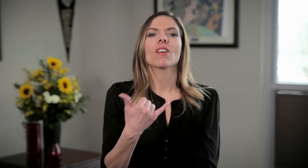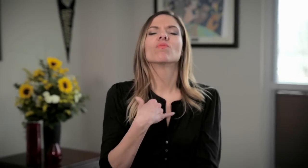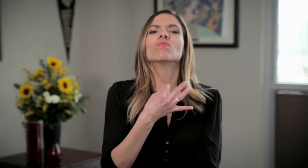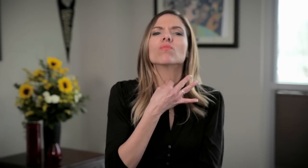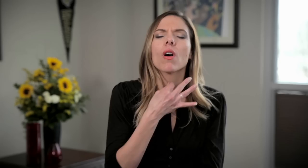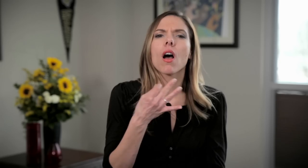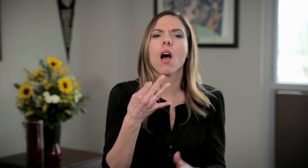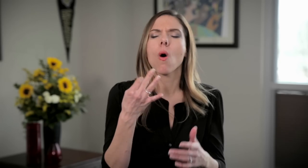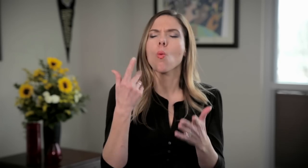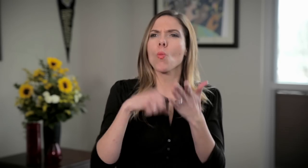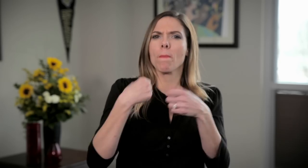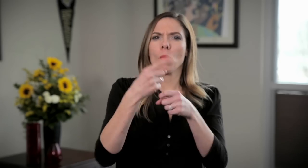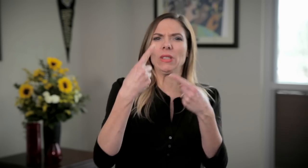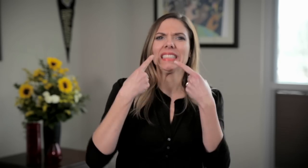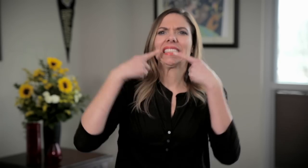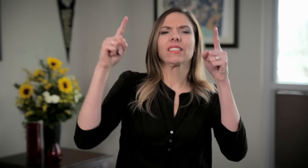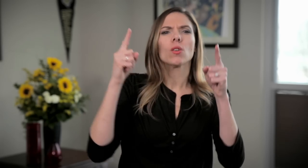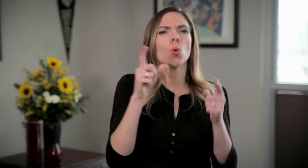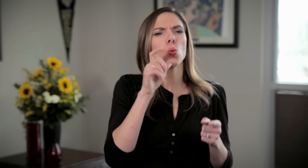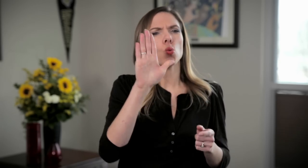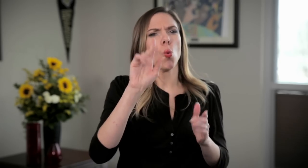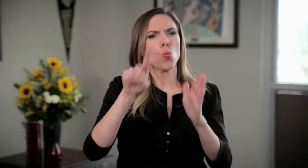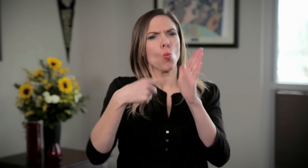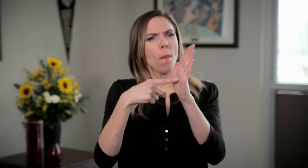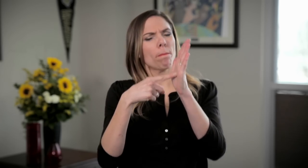Now, what made you successful? Who was your role model?